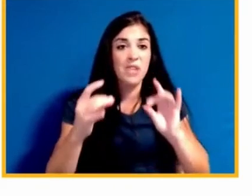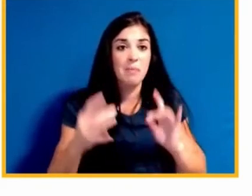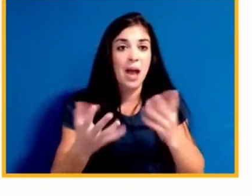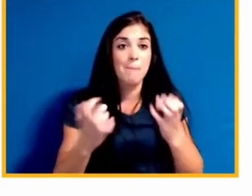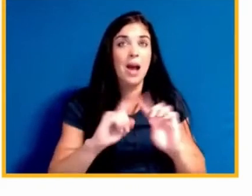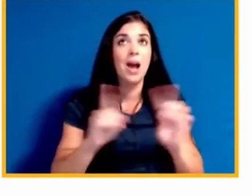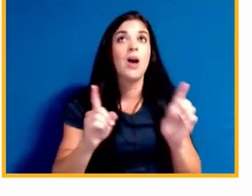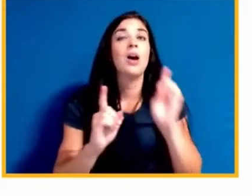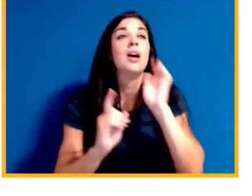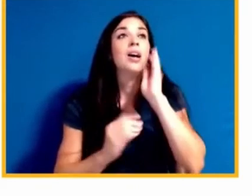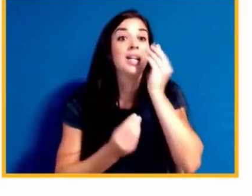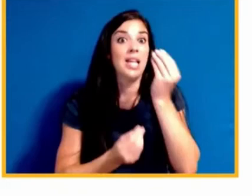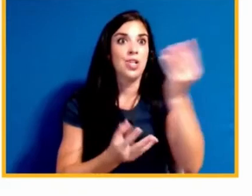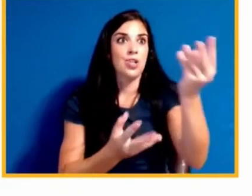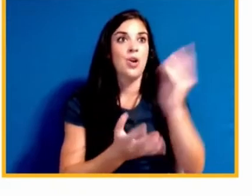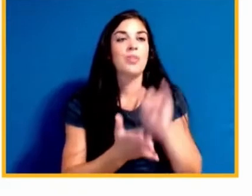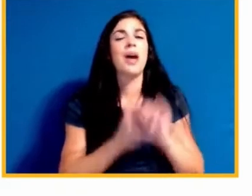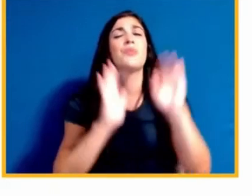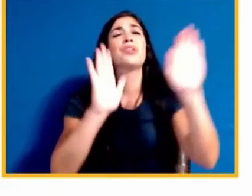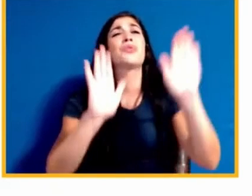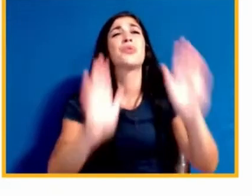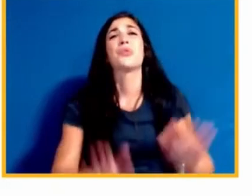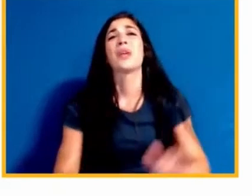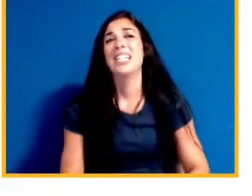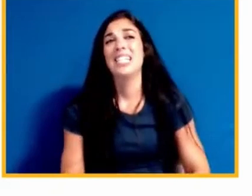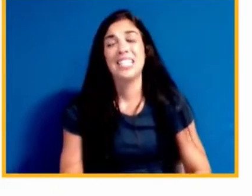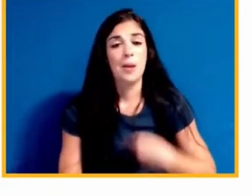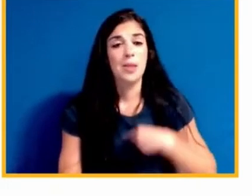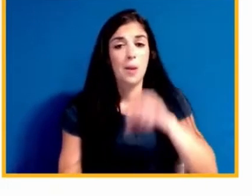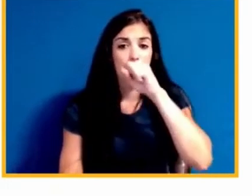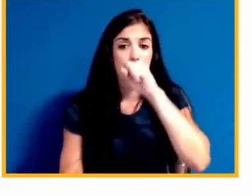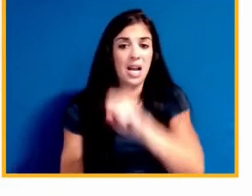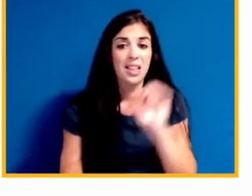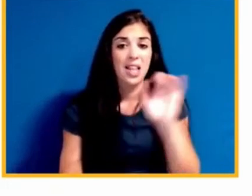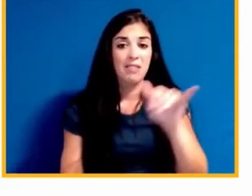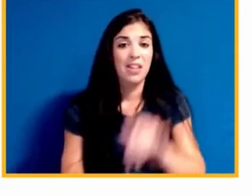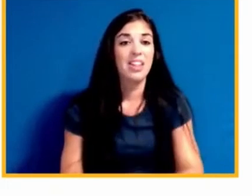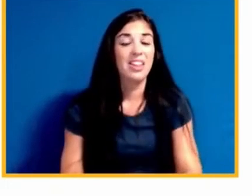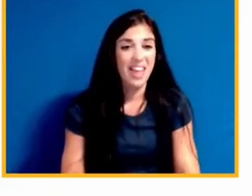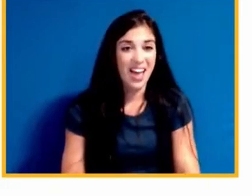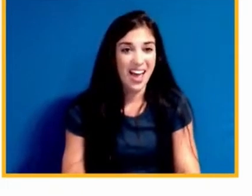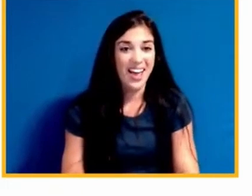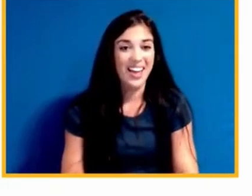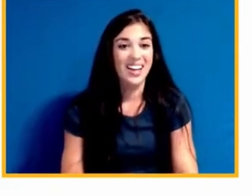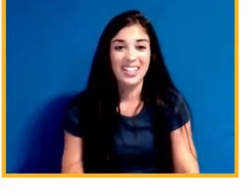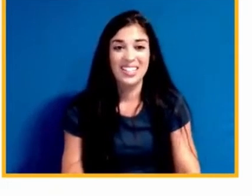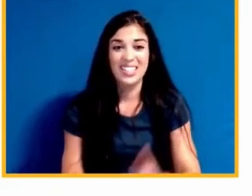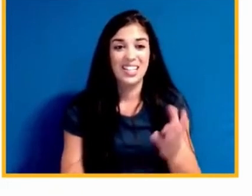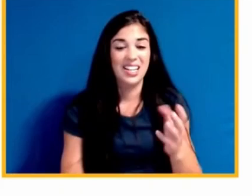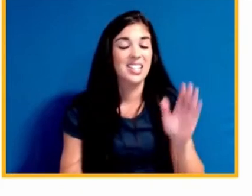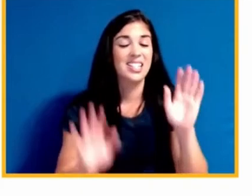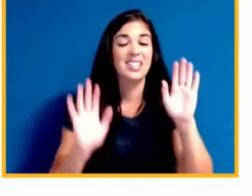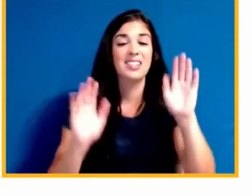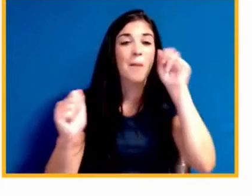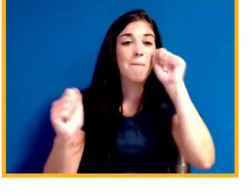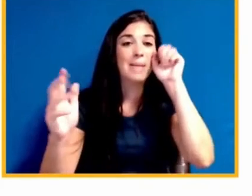to let you know that, that was great. I loved that. As a tutor to another, like amazing, amazing.